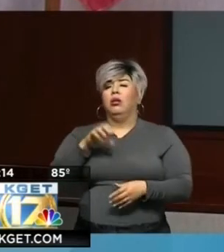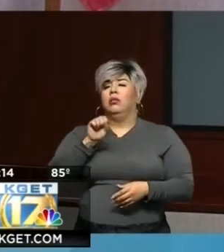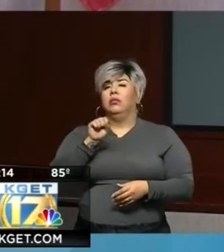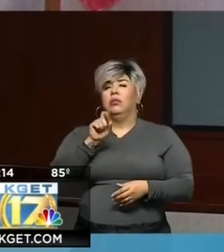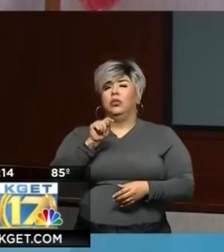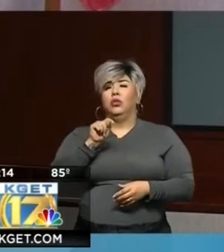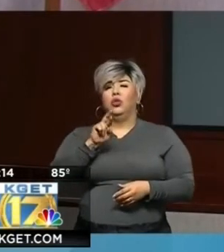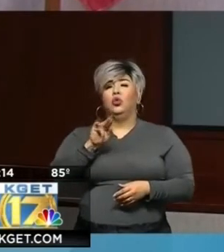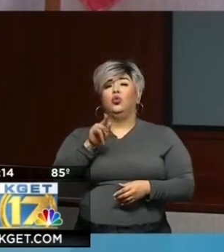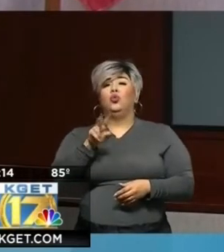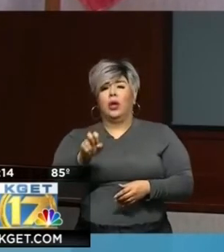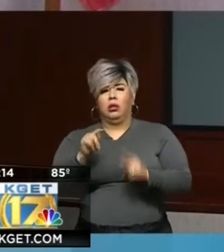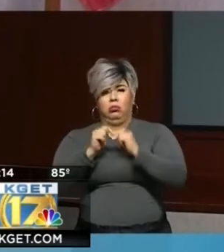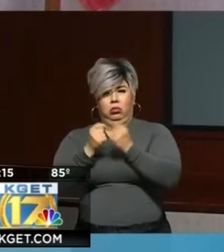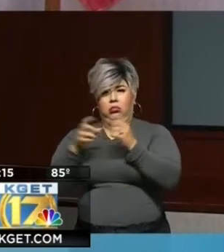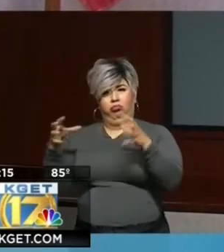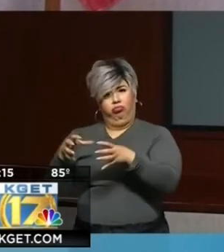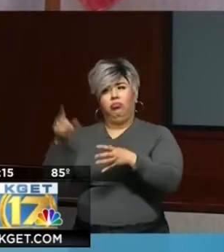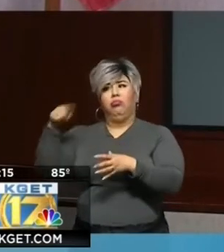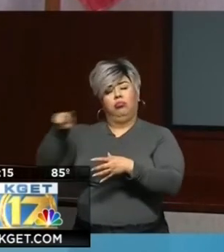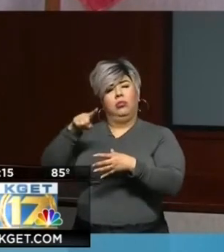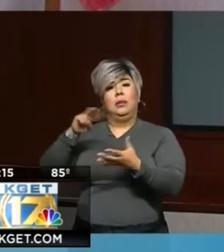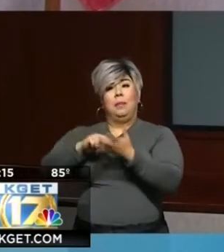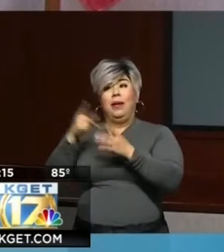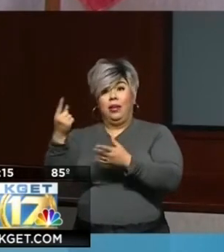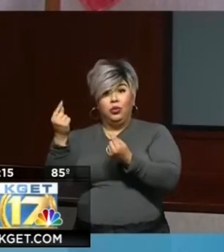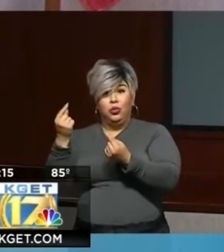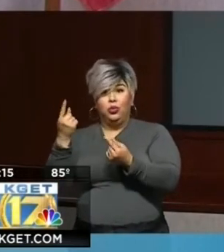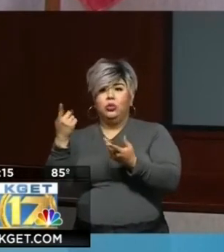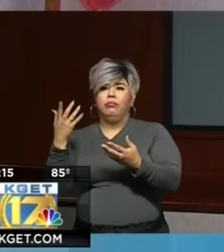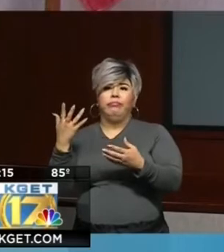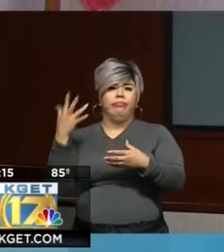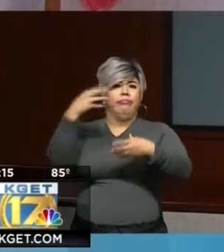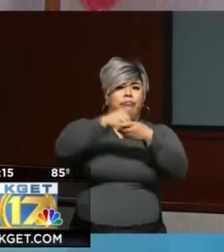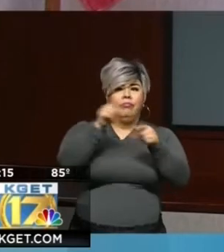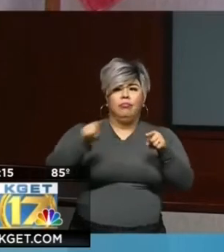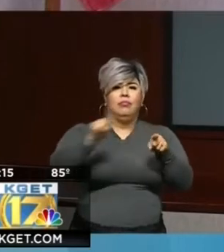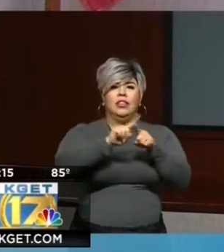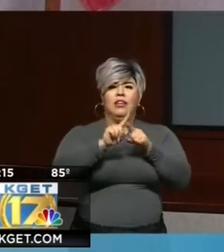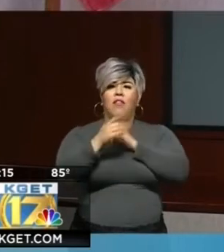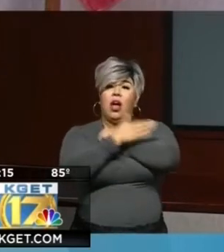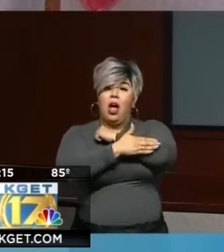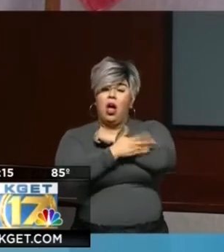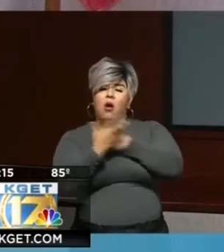THERE HAS BEEN -- THE GOVERNOR HAS DEVELOPED A STRIKE TEAM